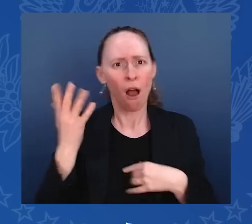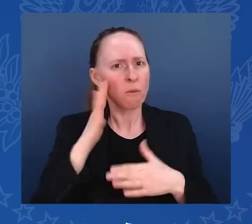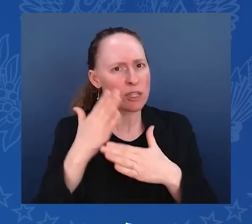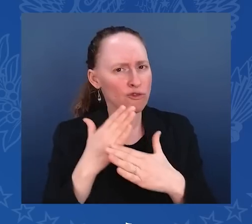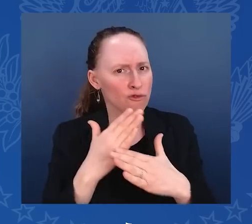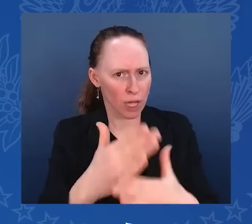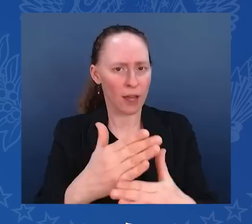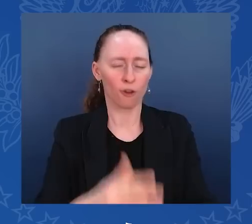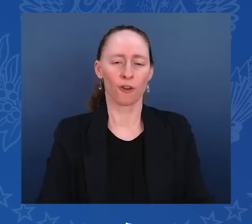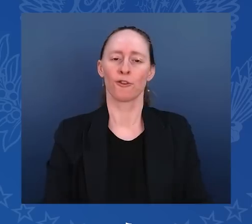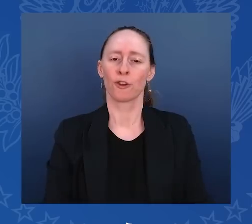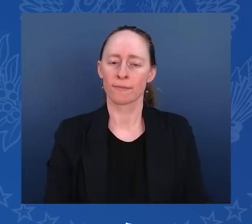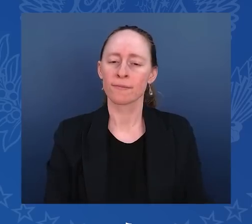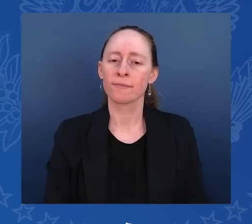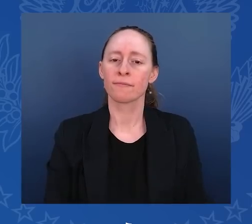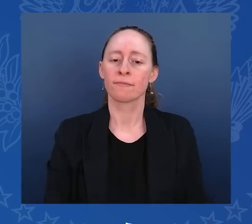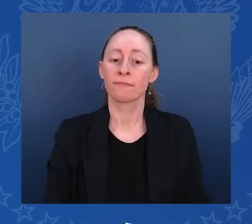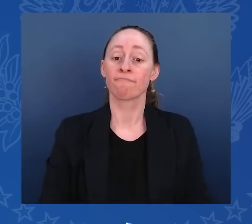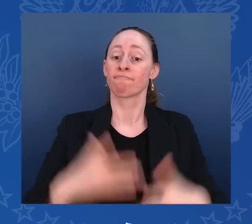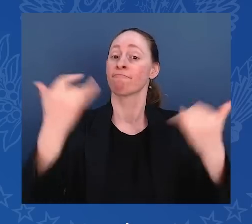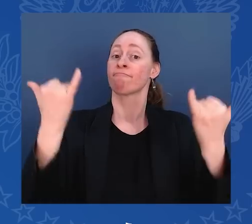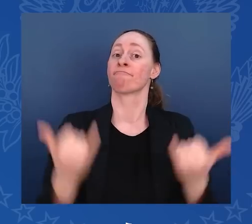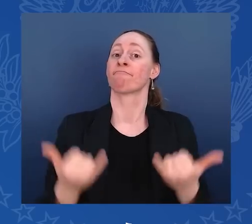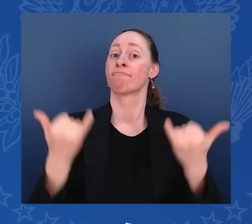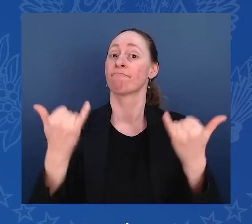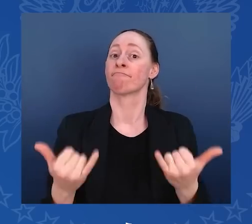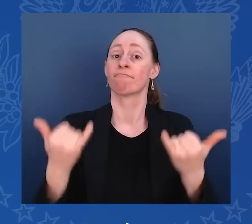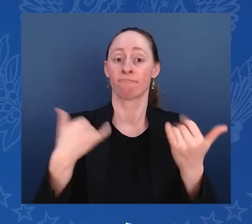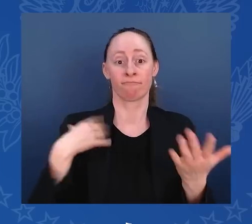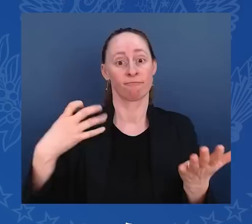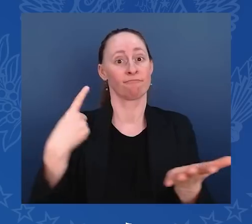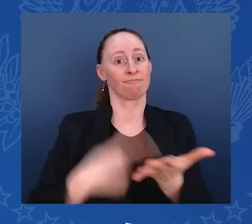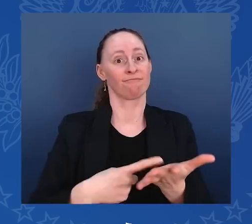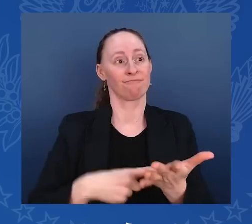I can't tell you how much I appreciate these two men.